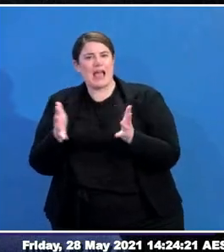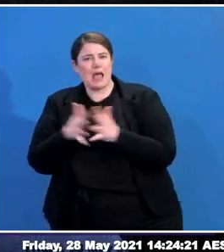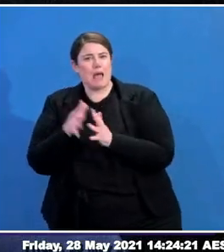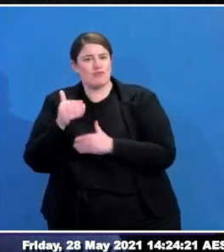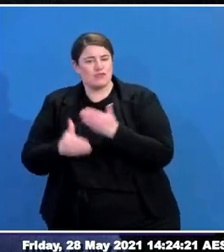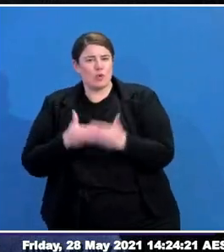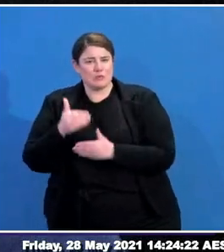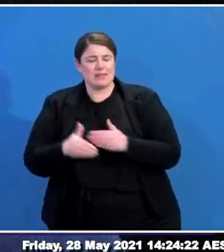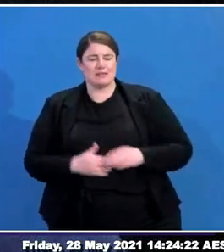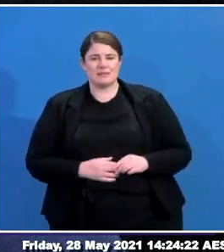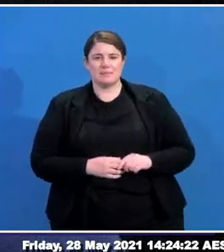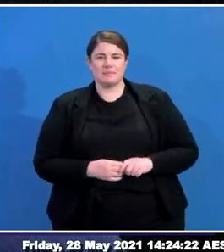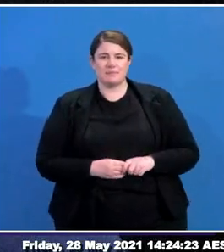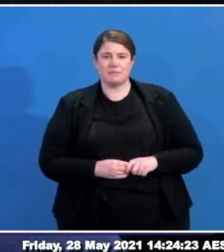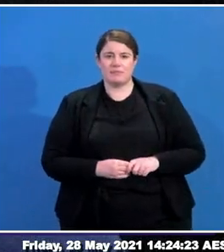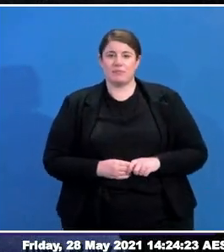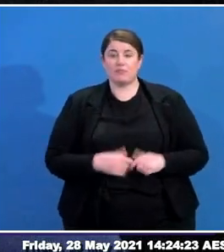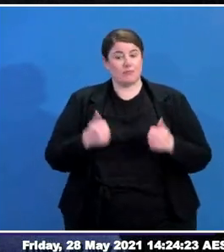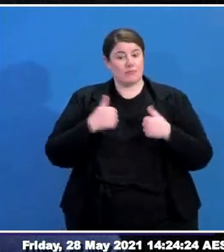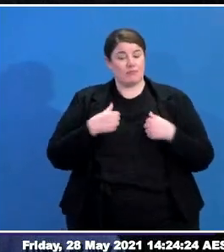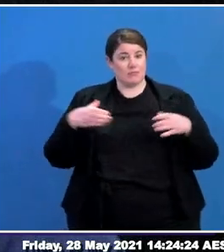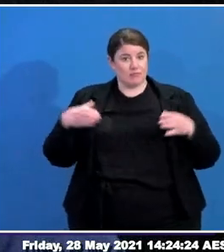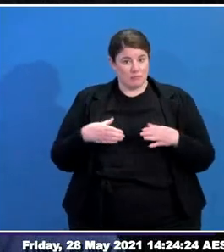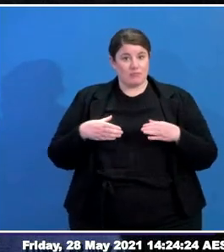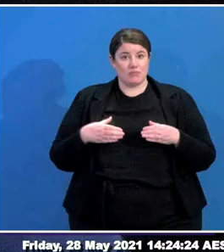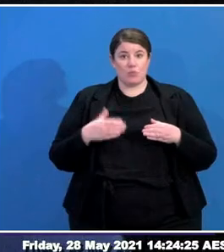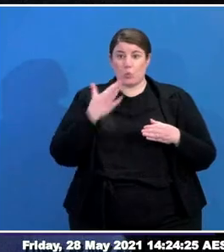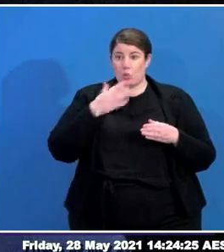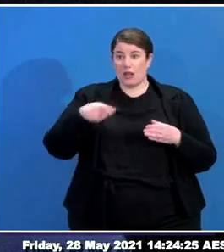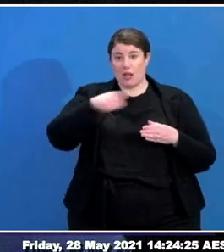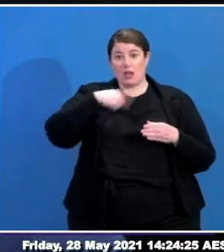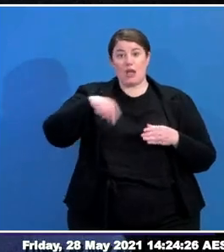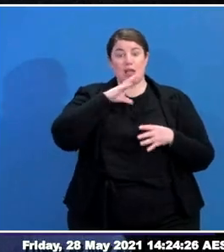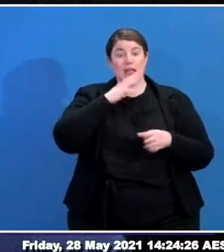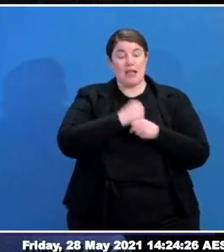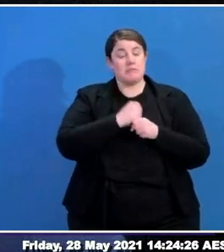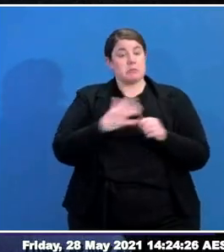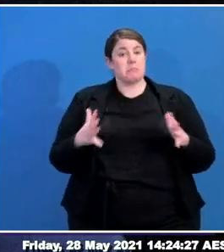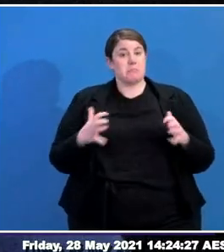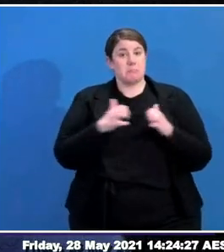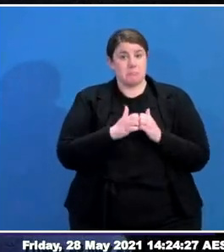unique things about the design of the Commission when governments agreed to the